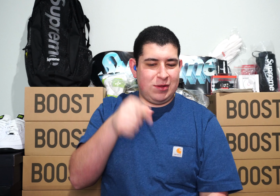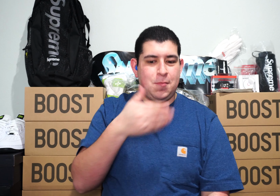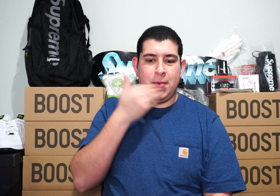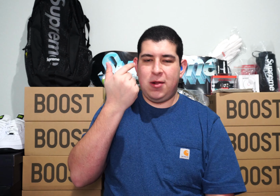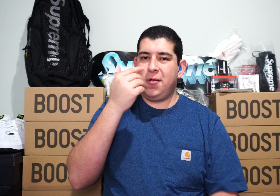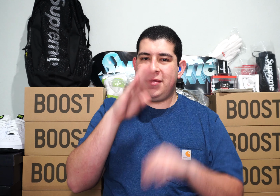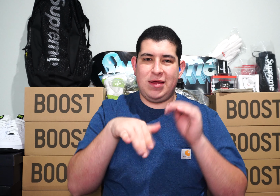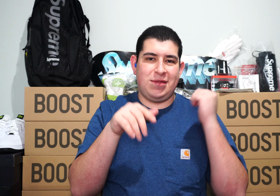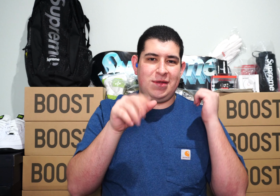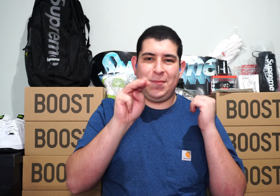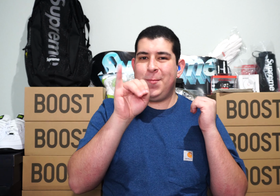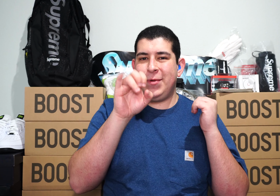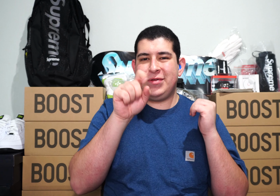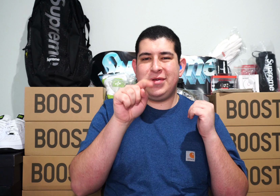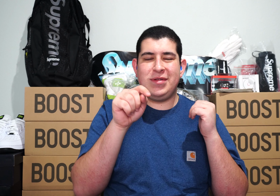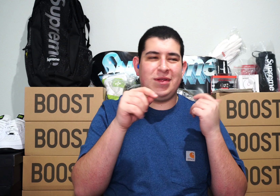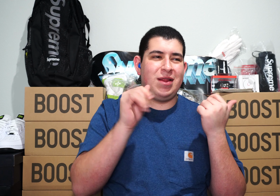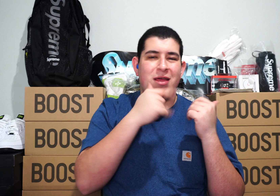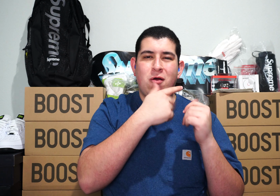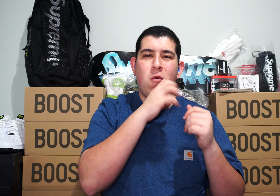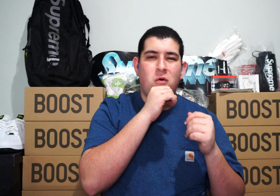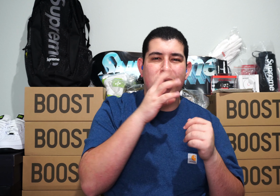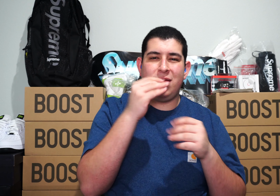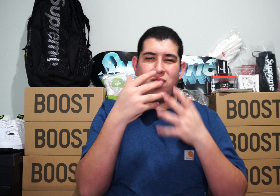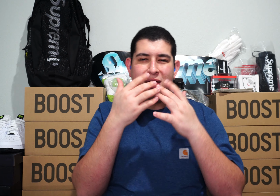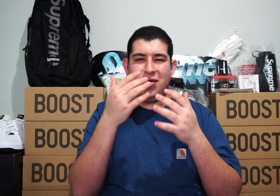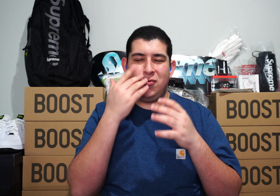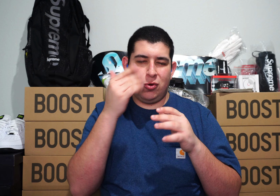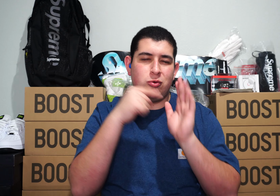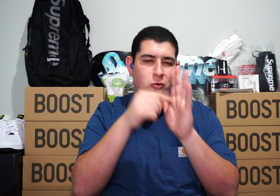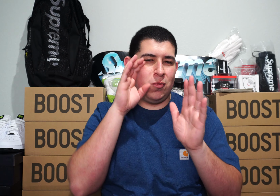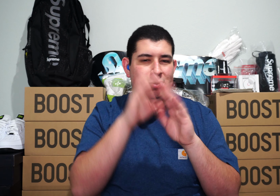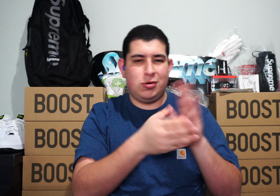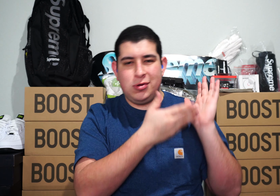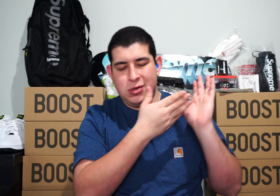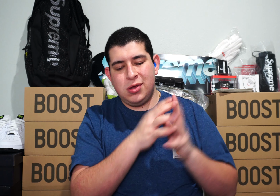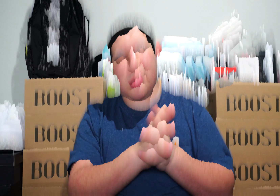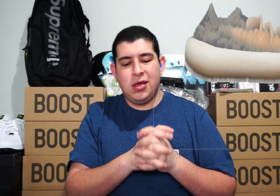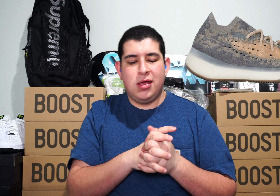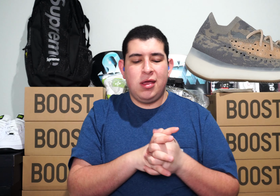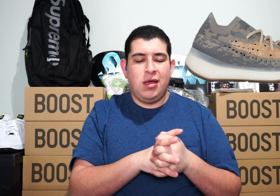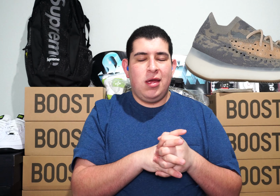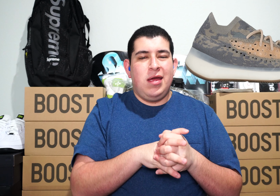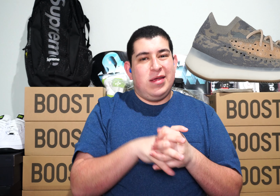It is best color than Mist’s colors. Let me show you a picture.